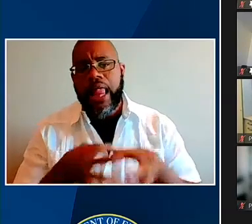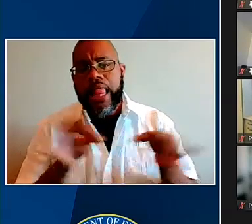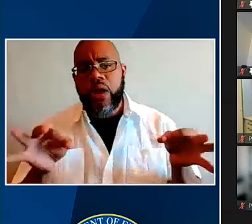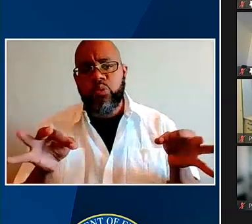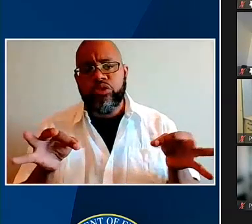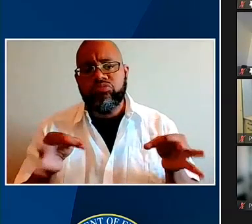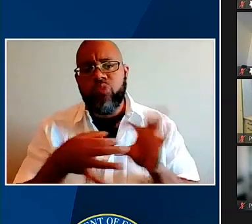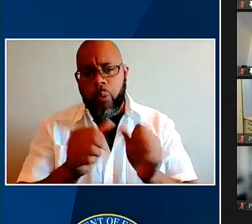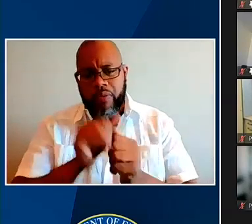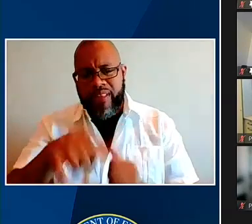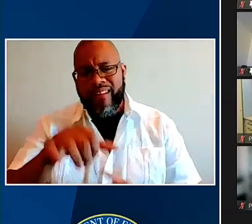. Yes, exactly.